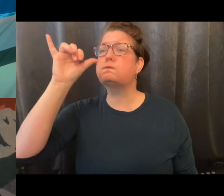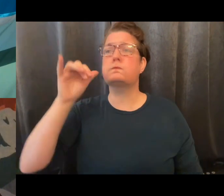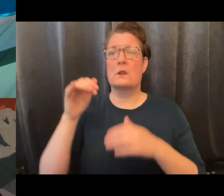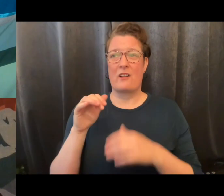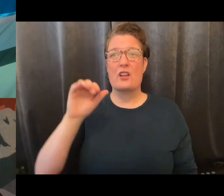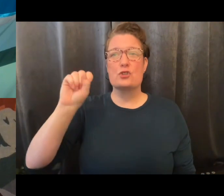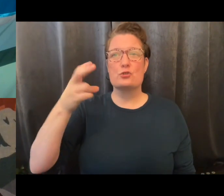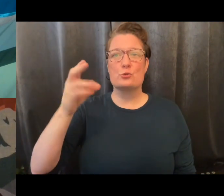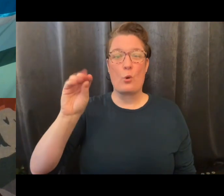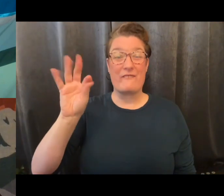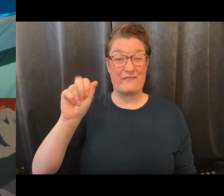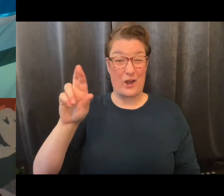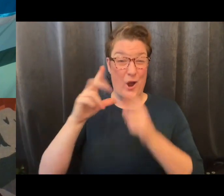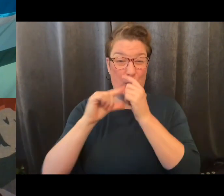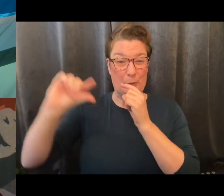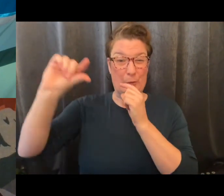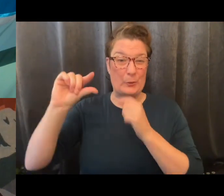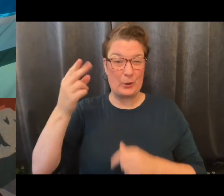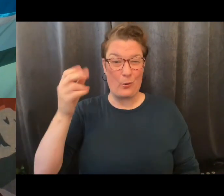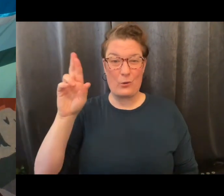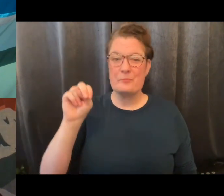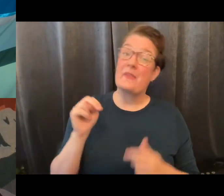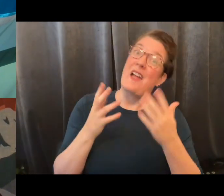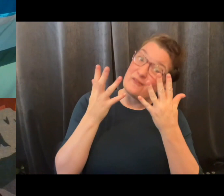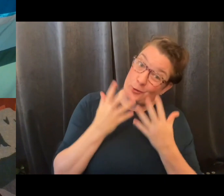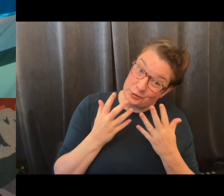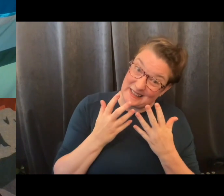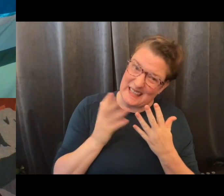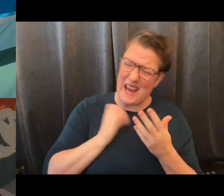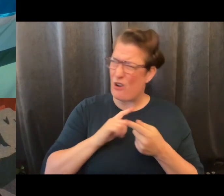Um, unfortunately our friend Maurice, I think was his name did not come